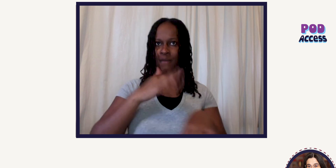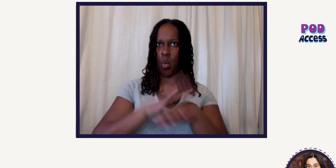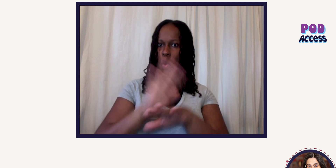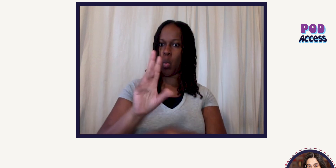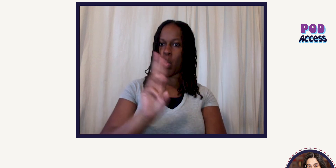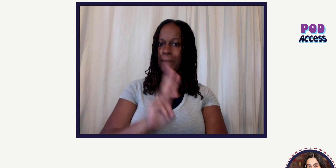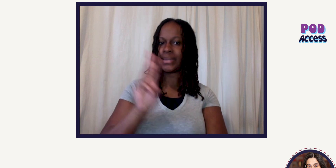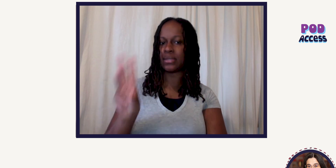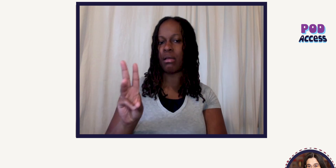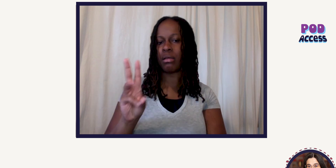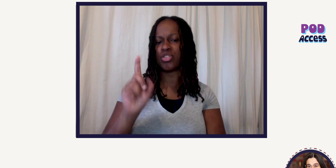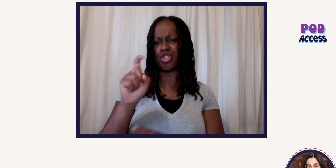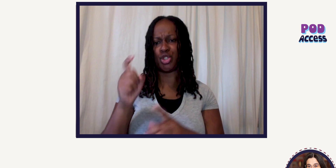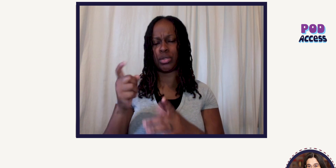your social media or vice versa.